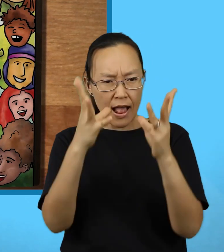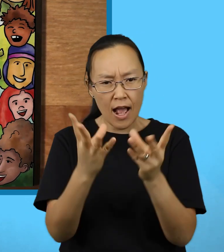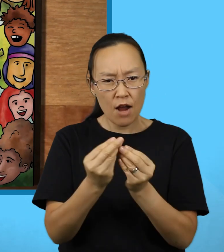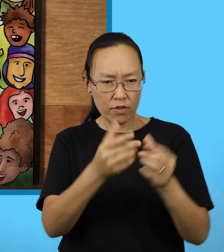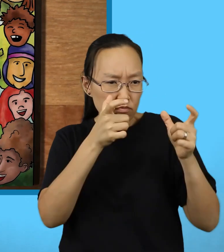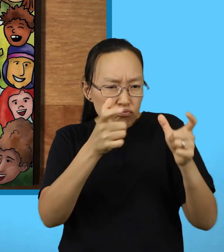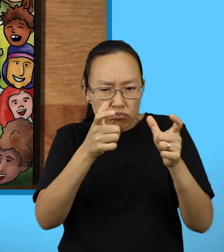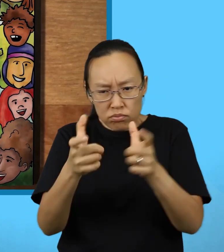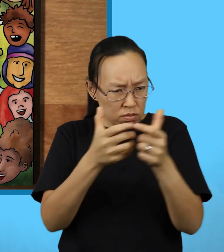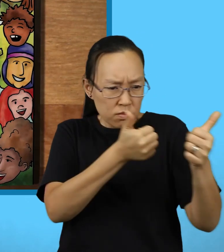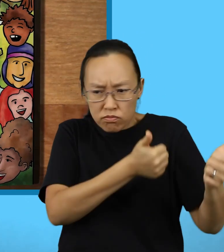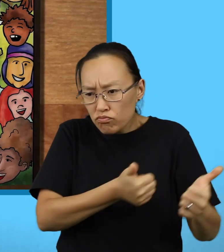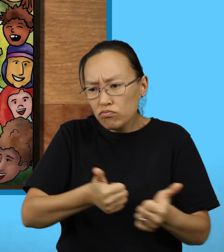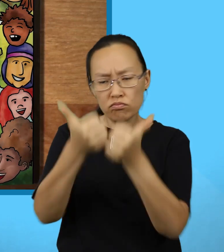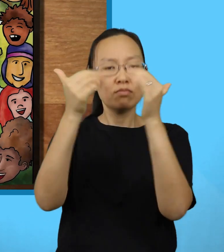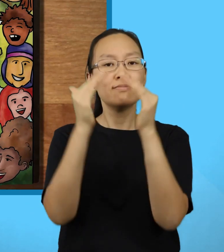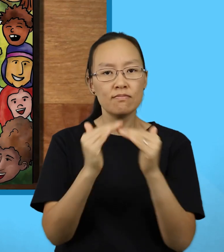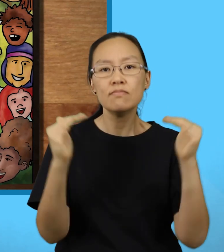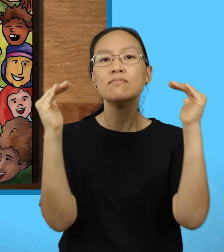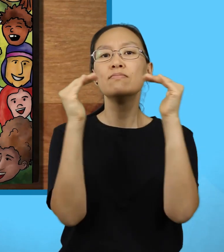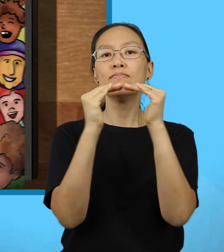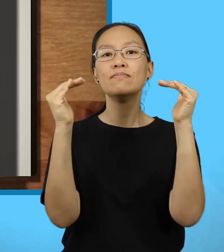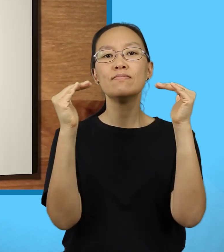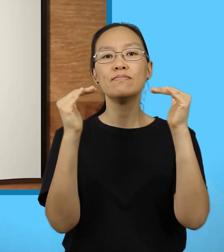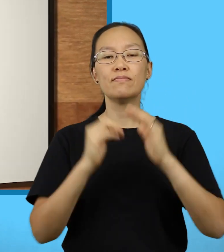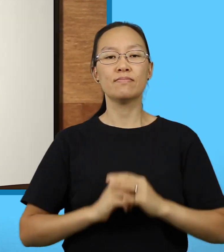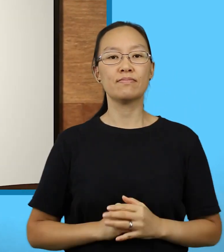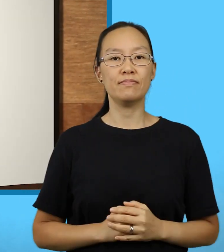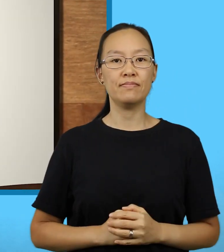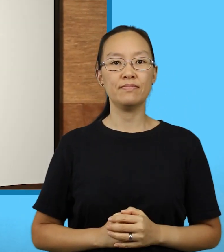all things that I've made, treat them good, treat them fair."